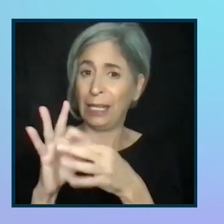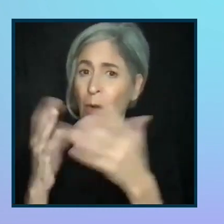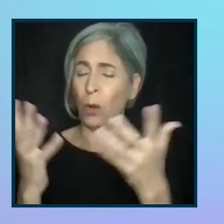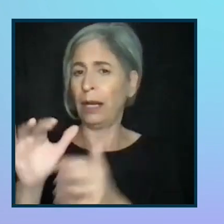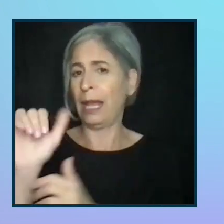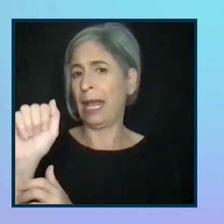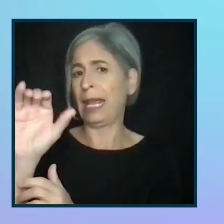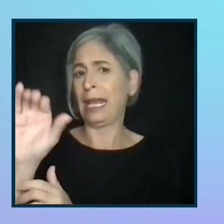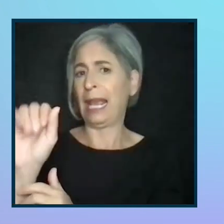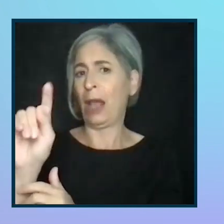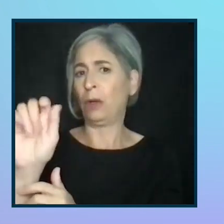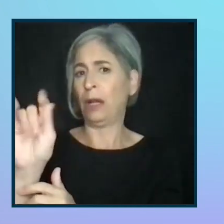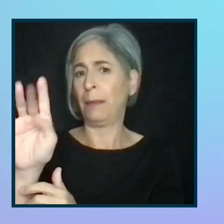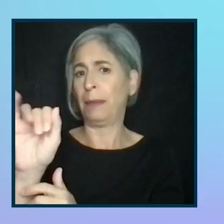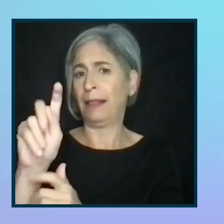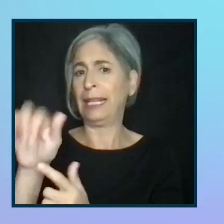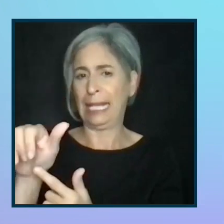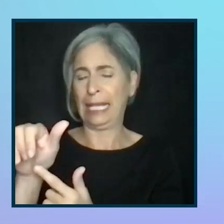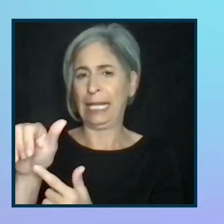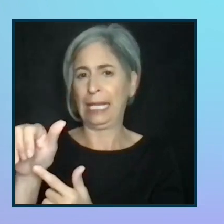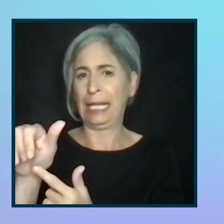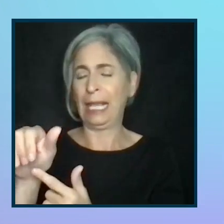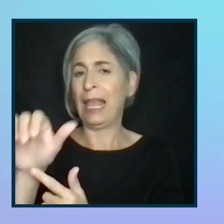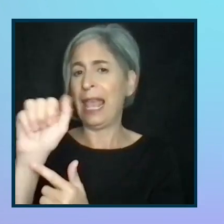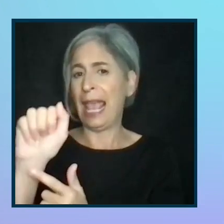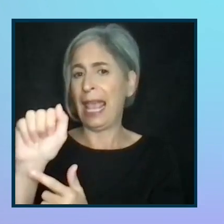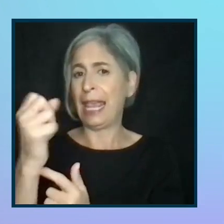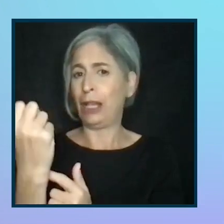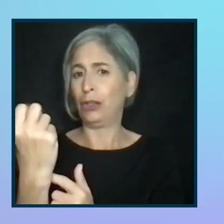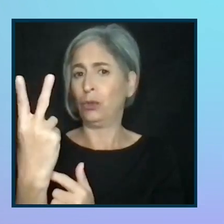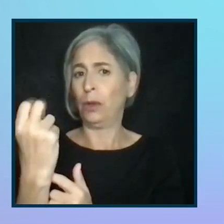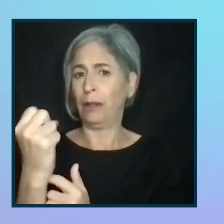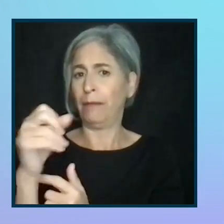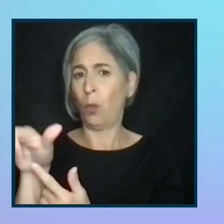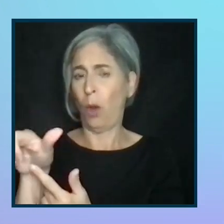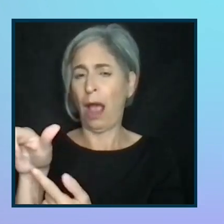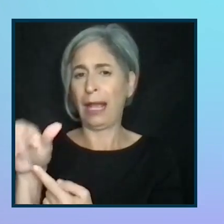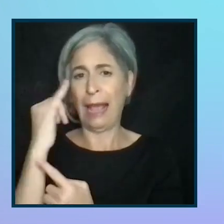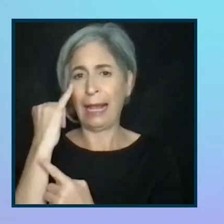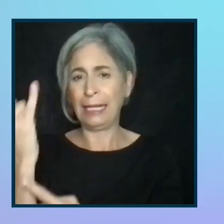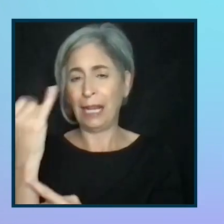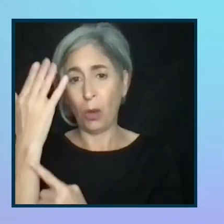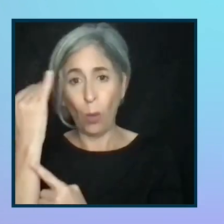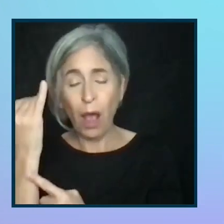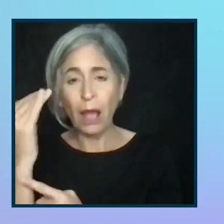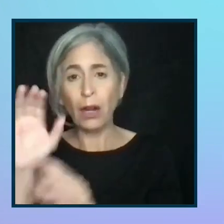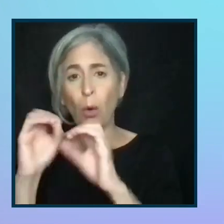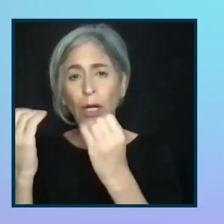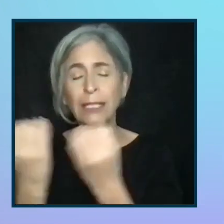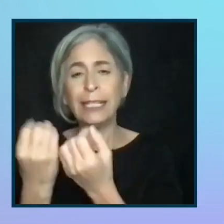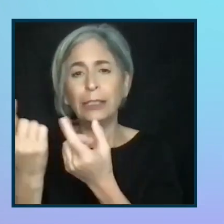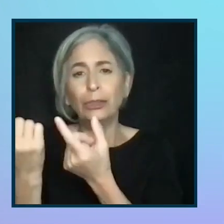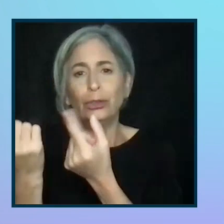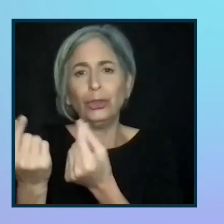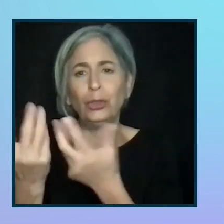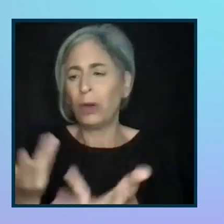And so part of the A12Y idea is for organizations to do what they have traditionally done